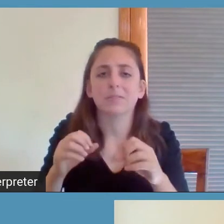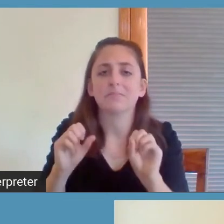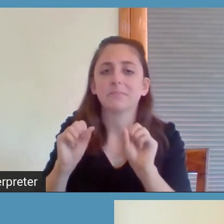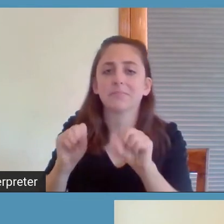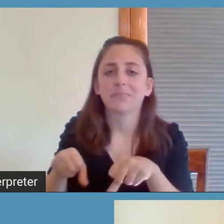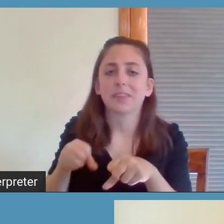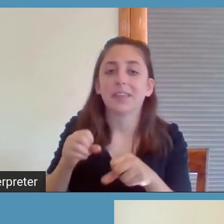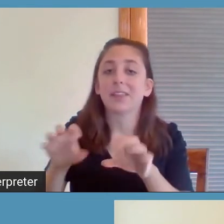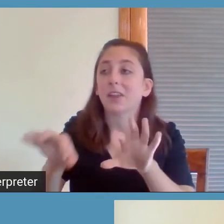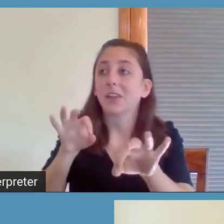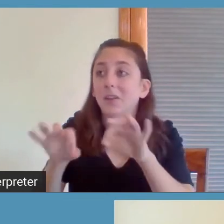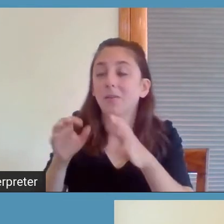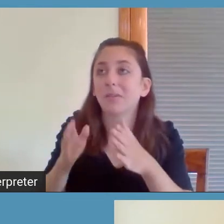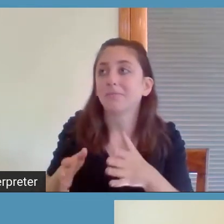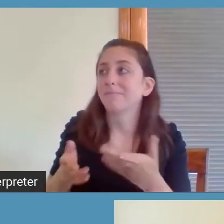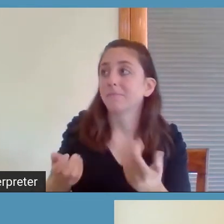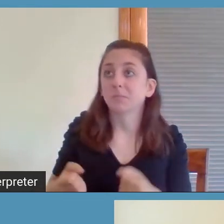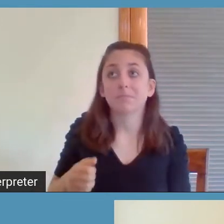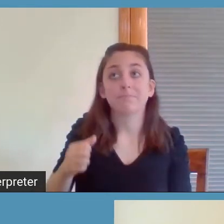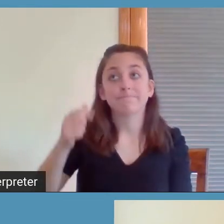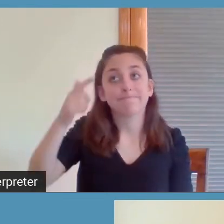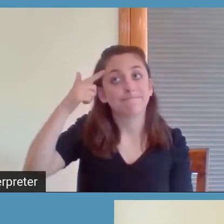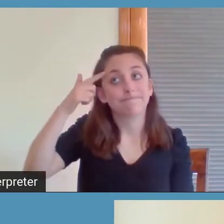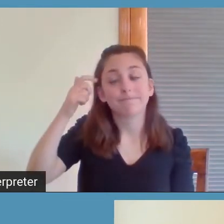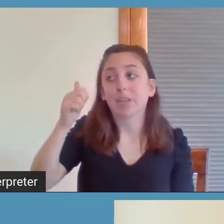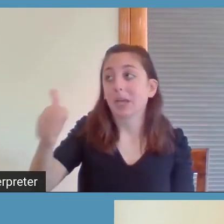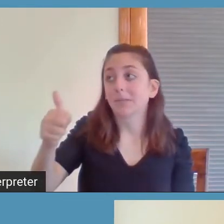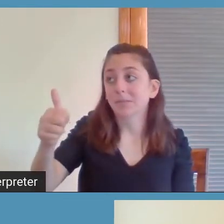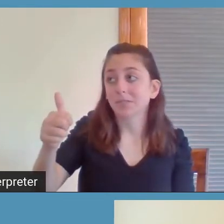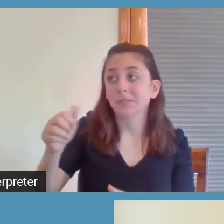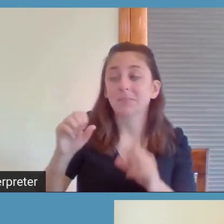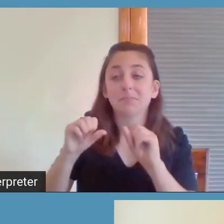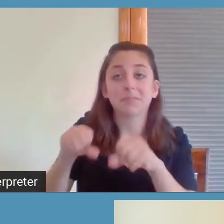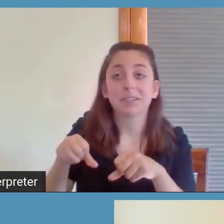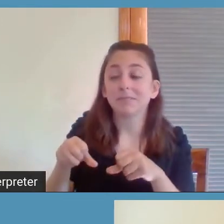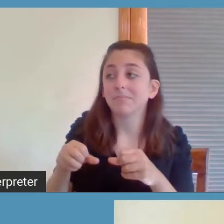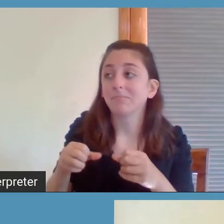do whatever you want and then they would just check in so i could do whatever there was no you